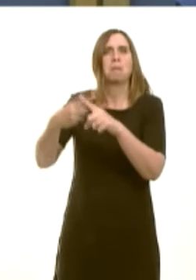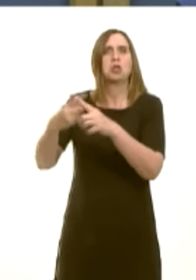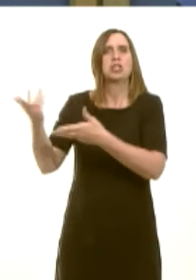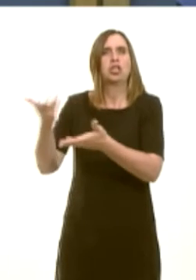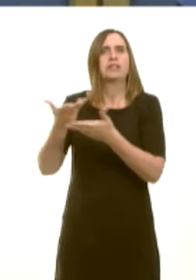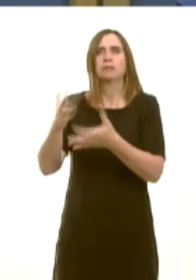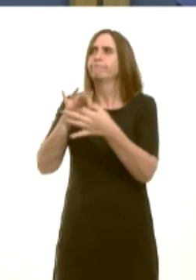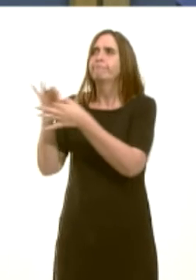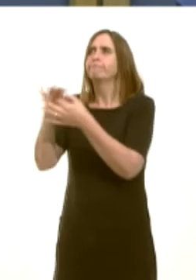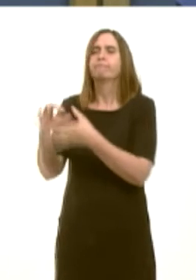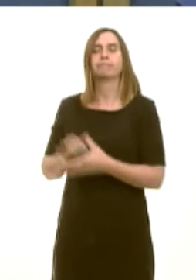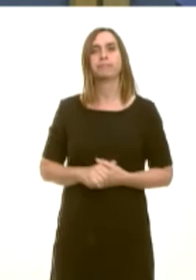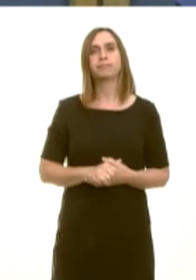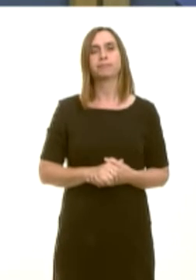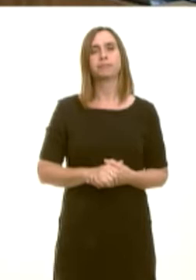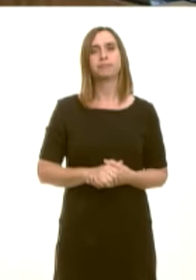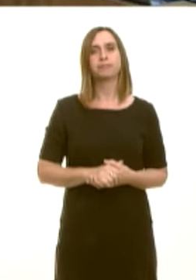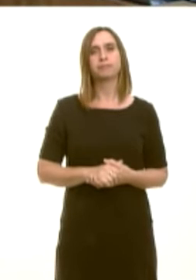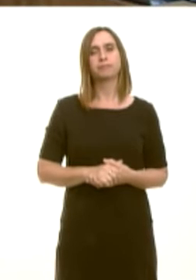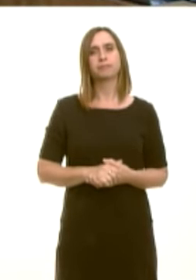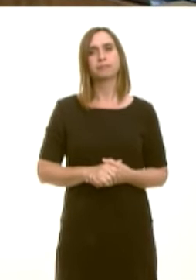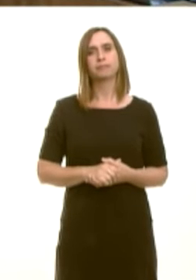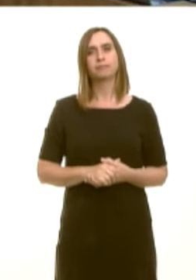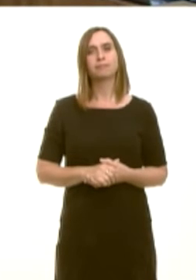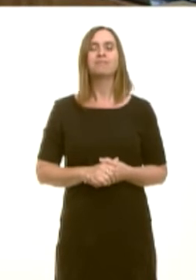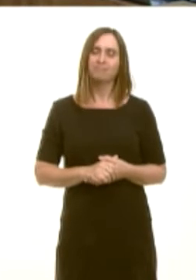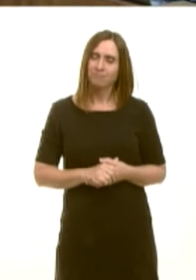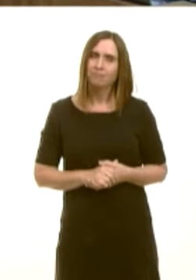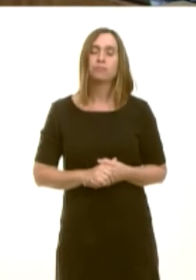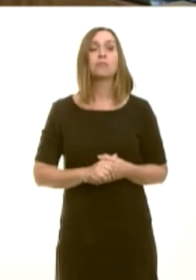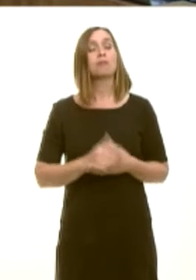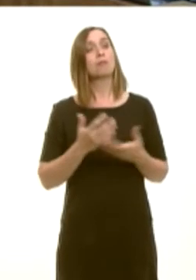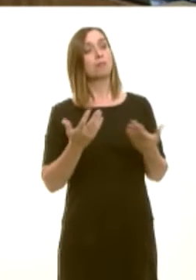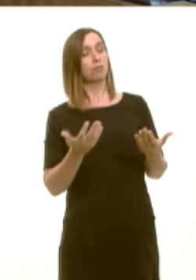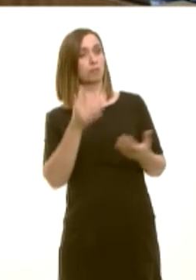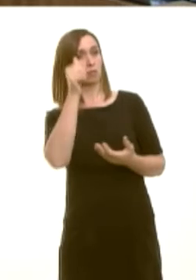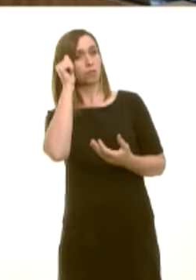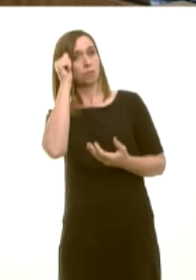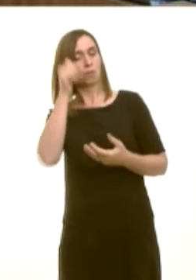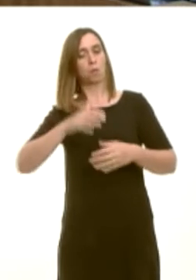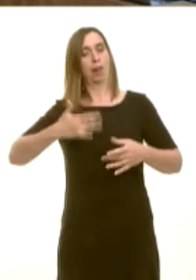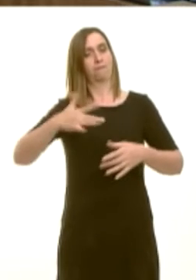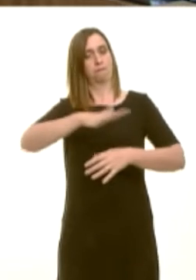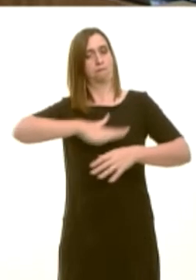Suzy Davies: First Minister, you will know, of course, that local residents are very concerned